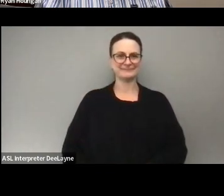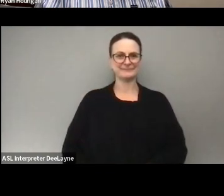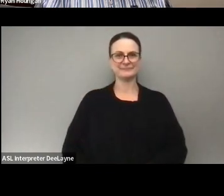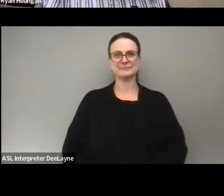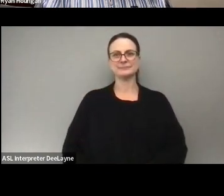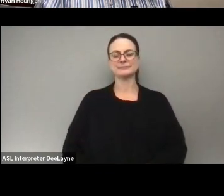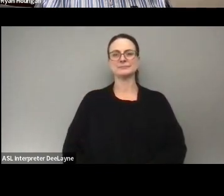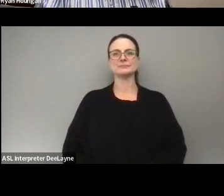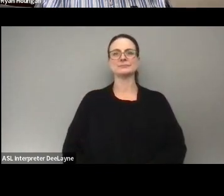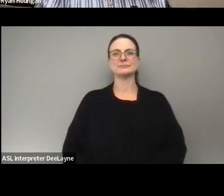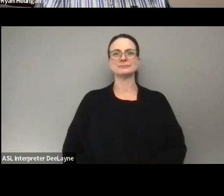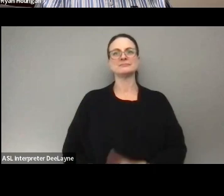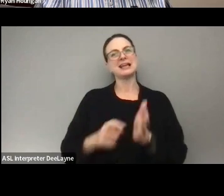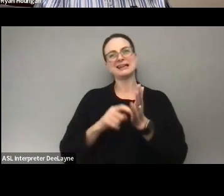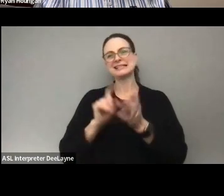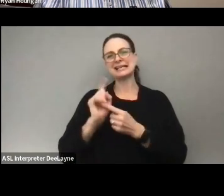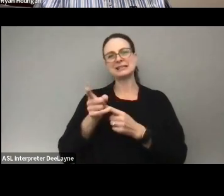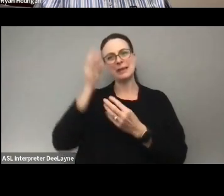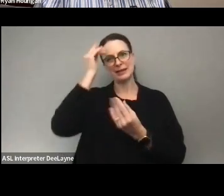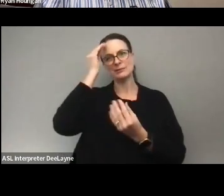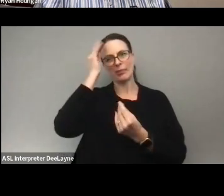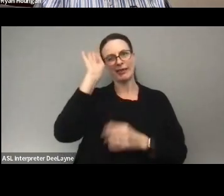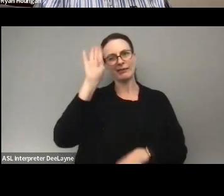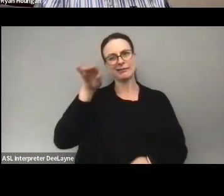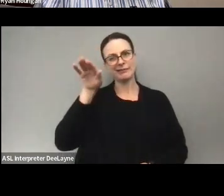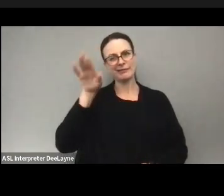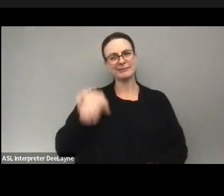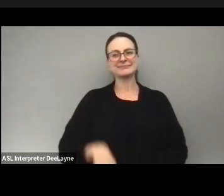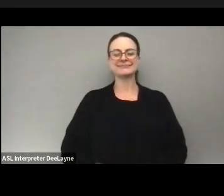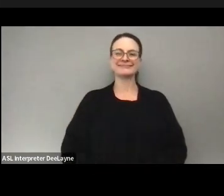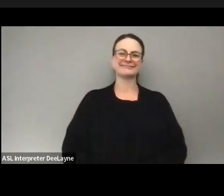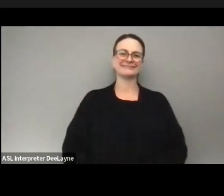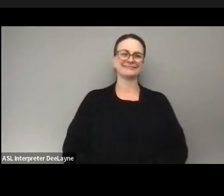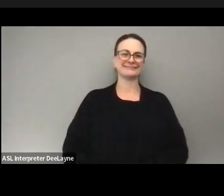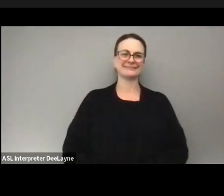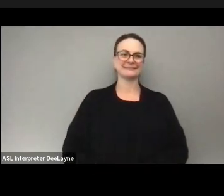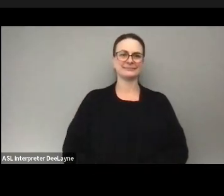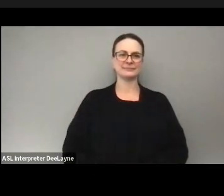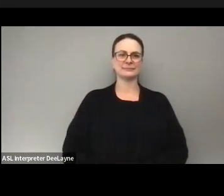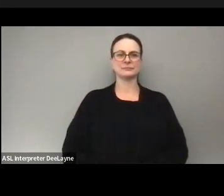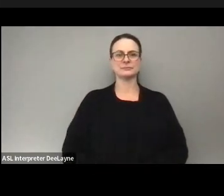I know it takes a minute to maybe think about an example. Sure. There you go.